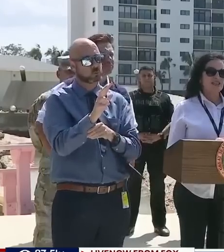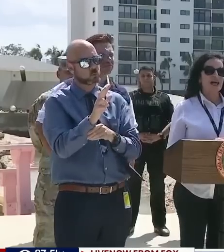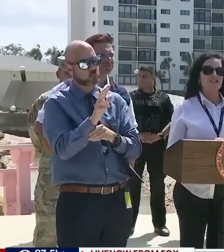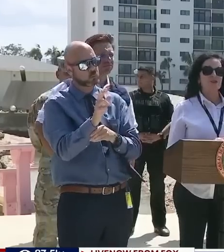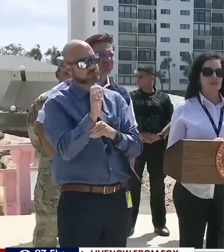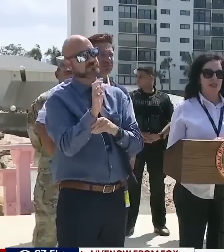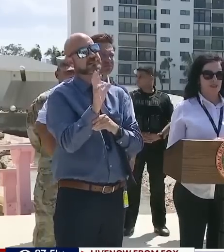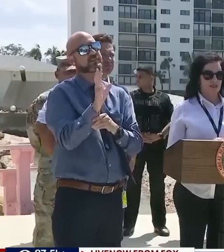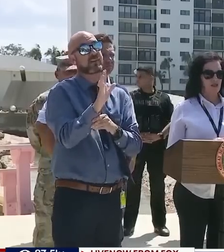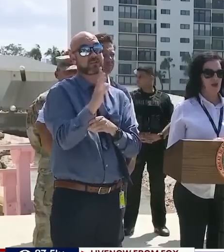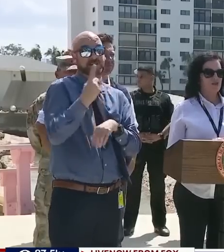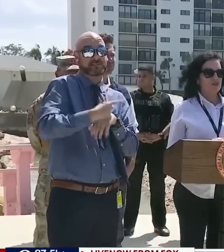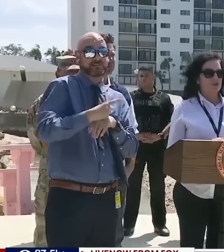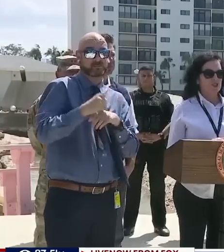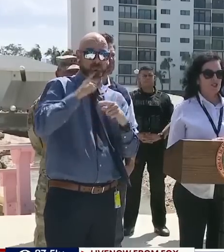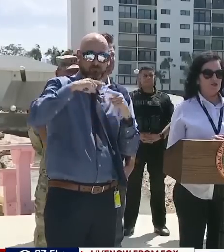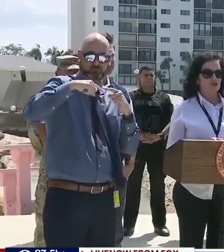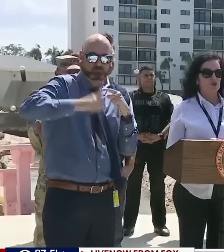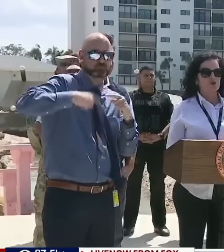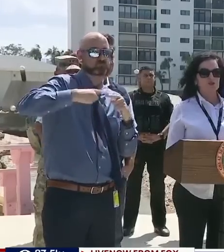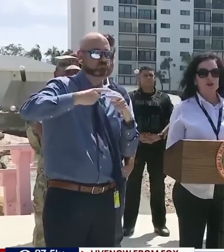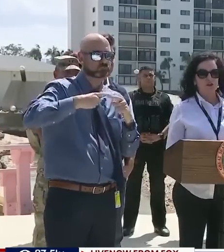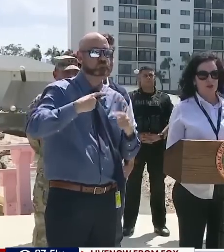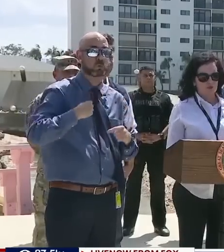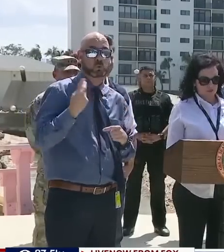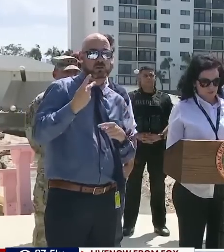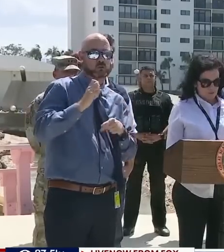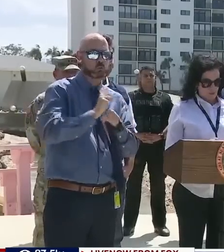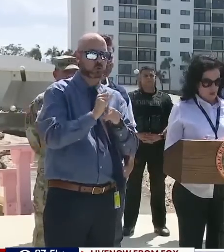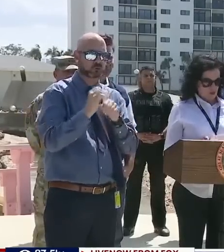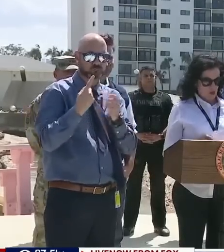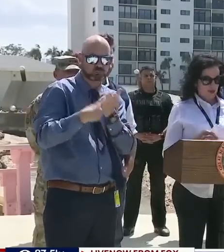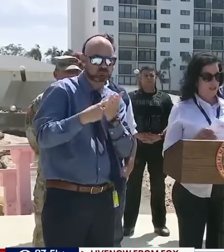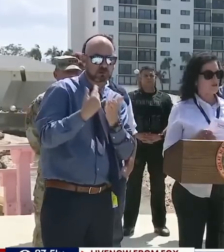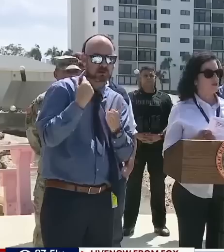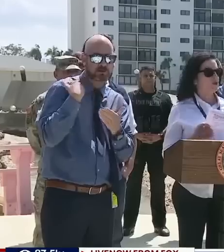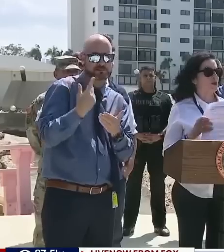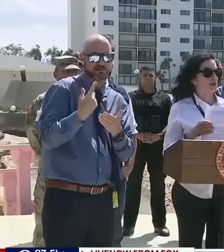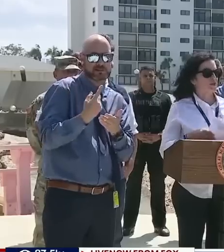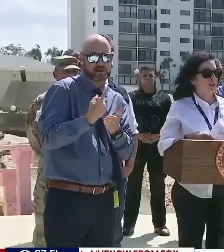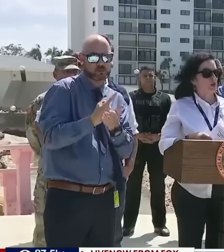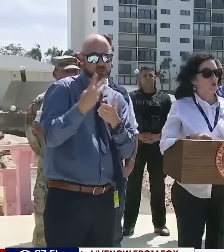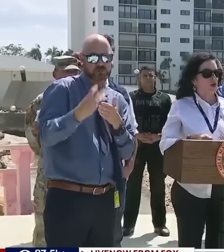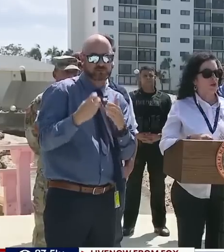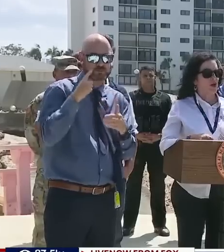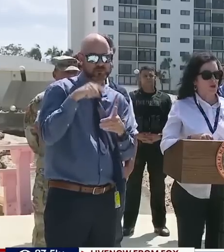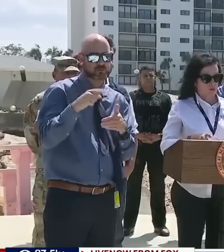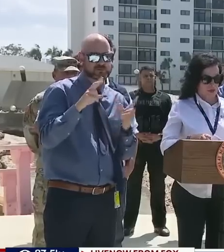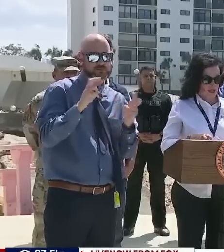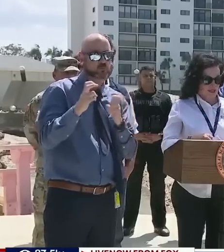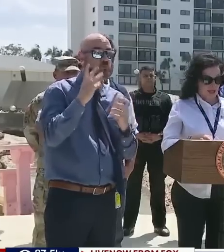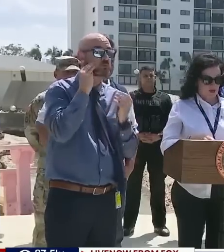Management. uh displays day in Day Out. indicated I think we started talking last weekend about